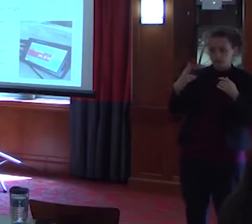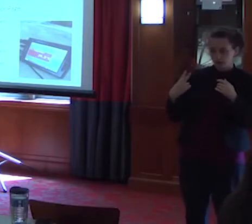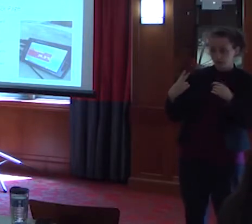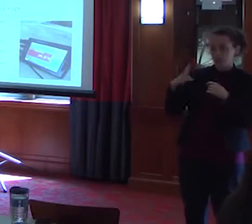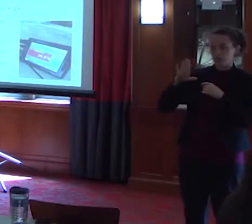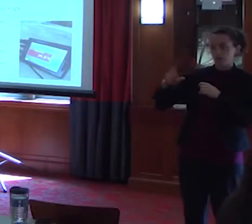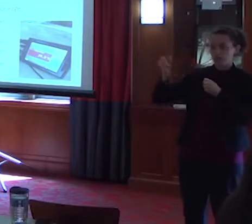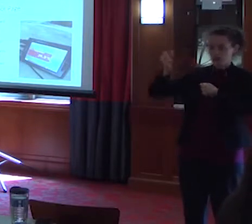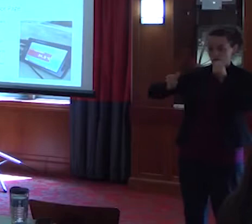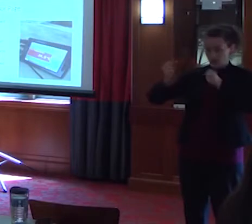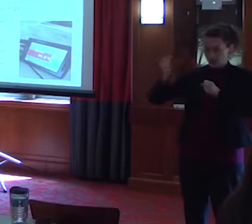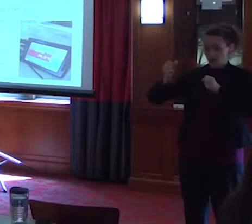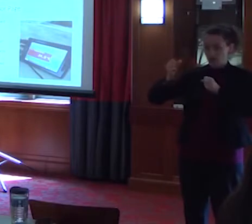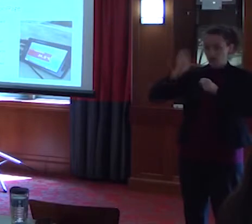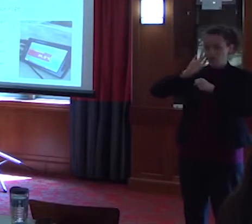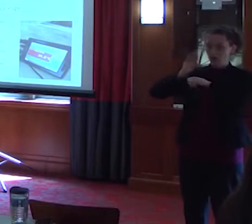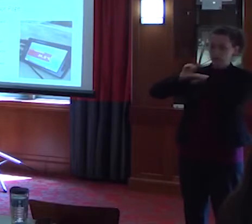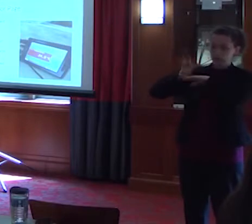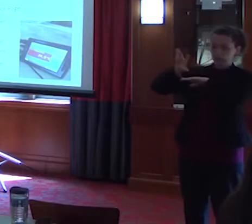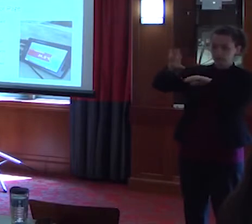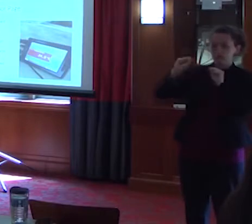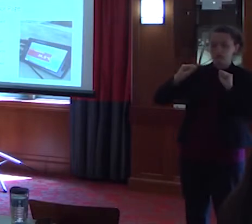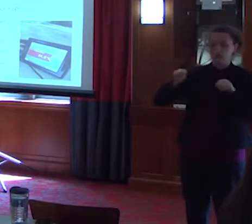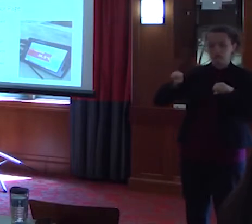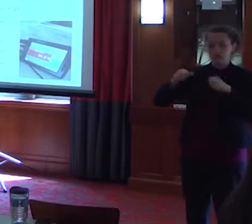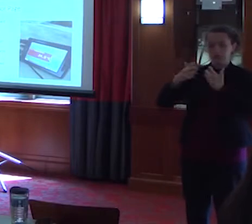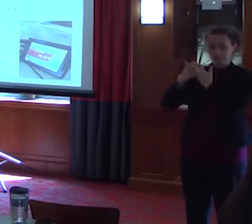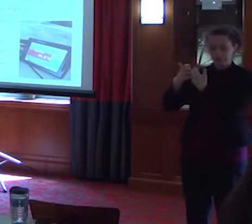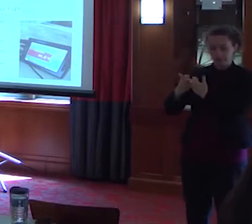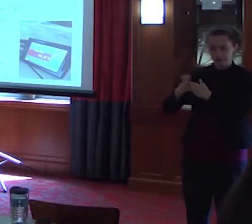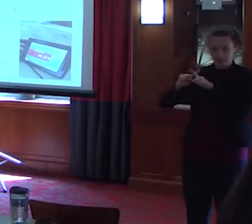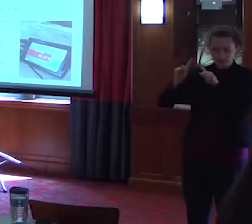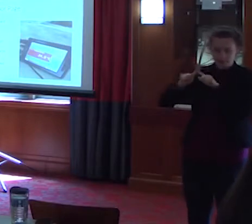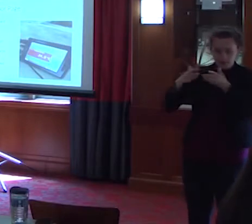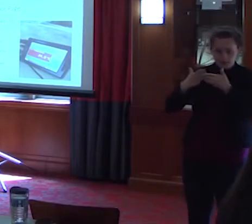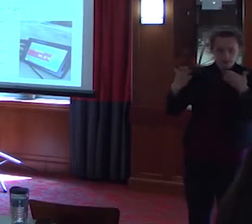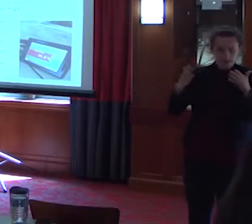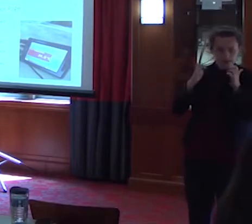Specific heat joules per gram kelvin,